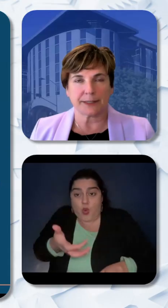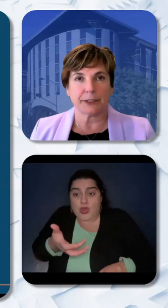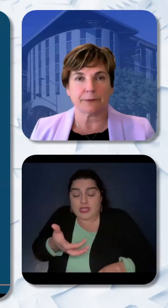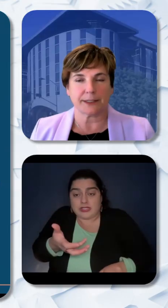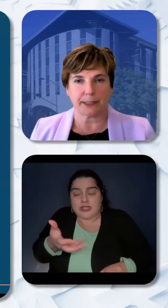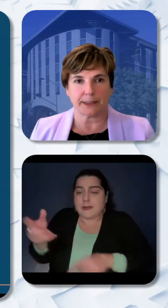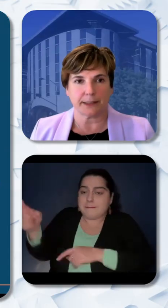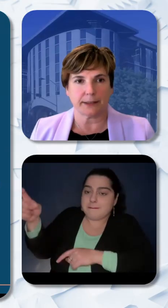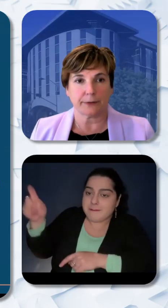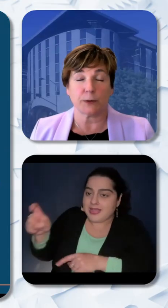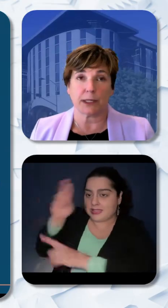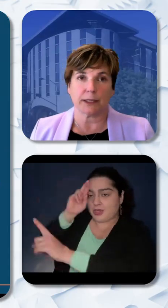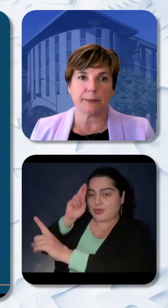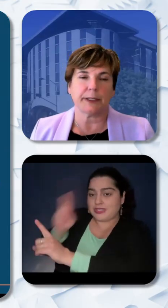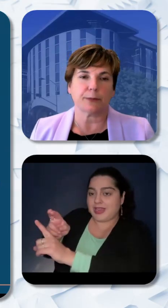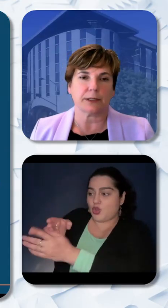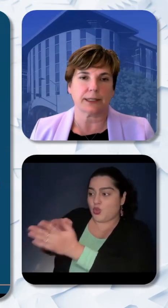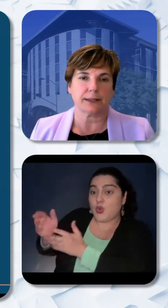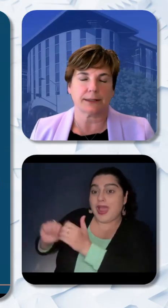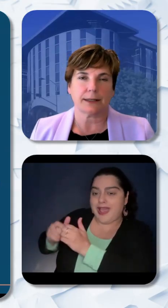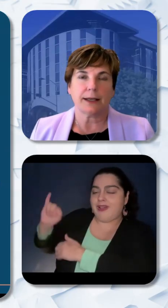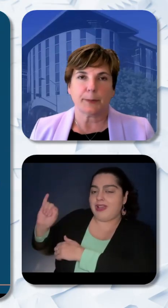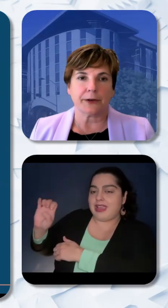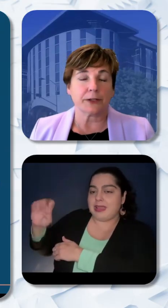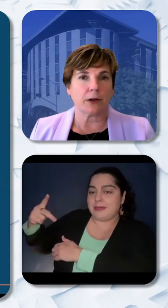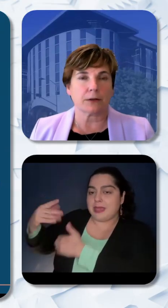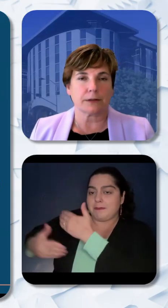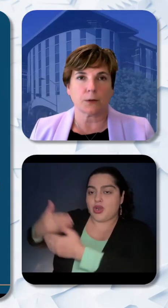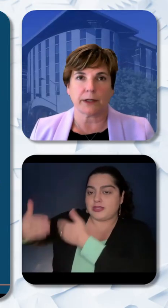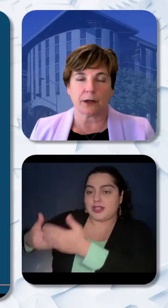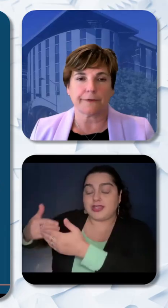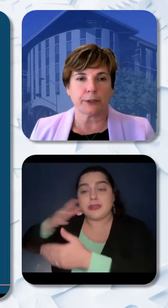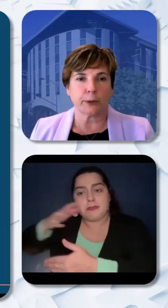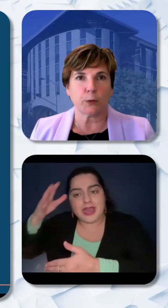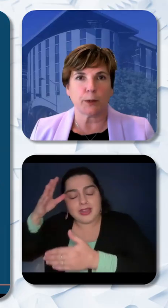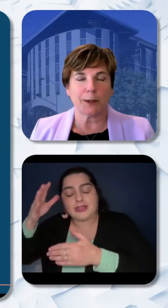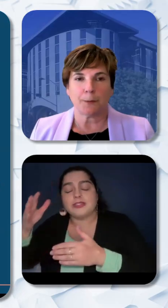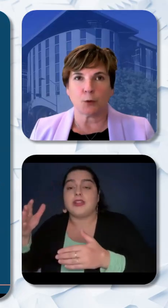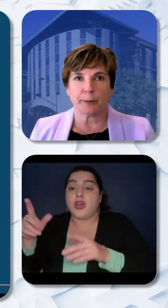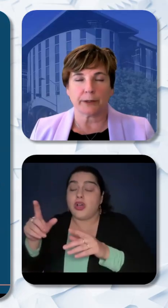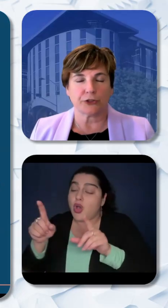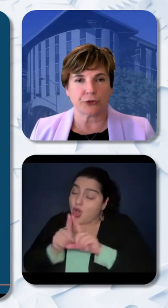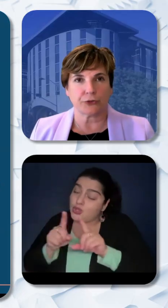must be respected through that IEP process. Parents also and often know more about our